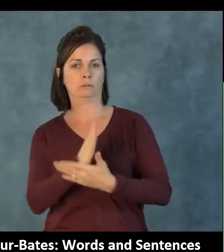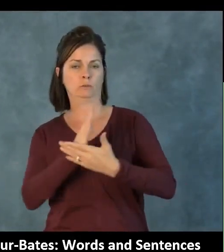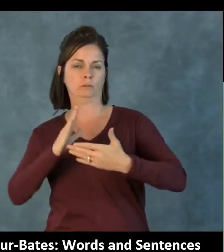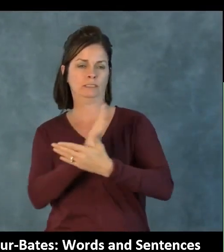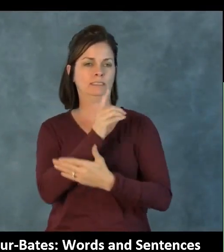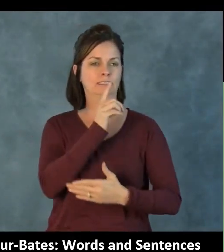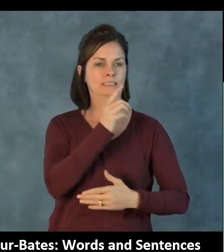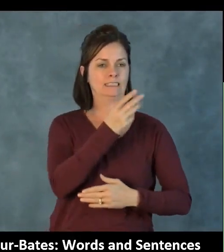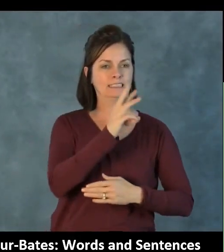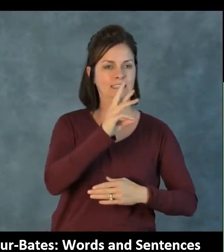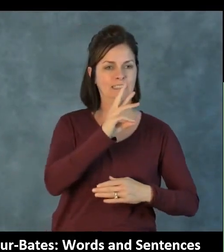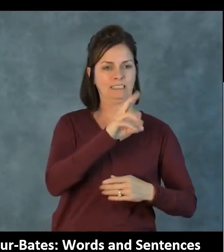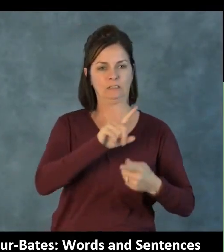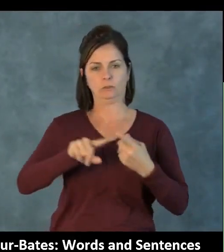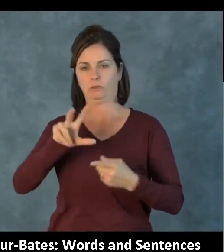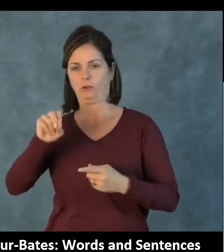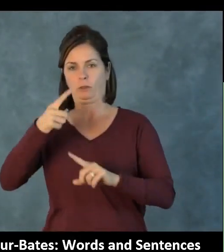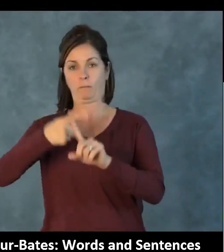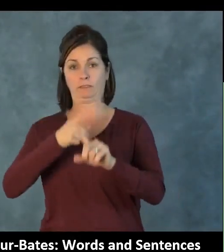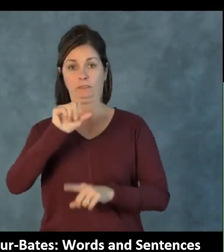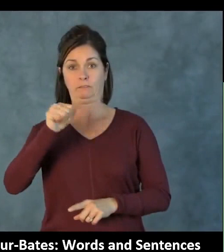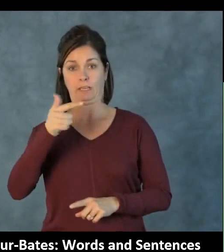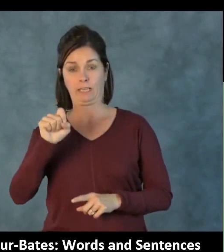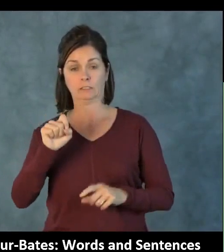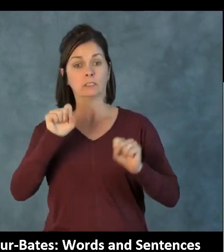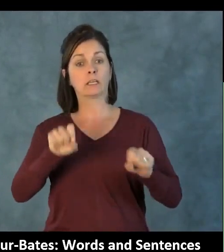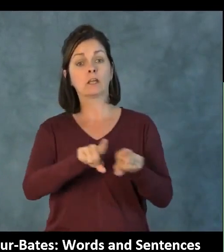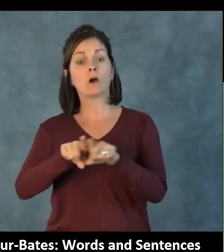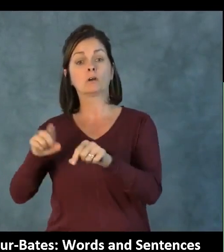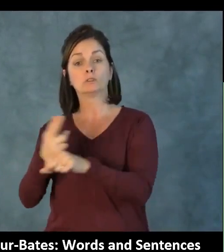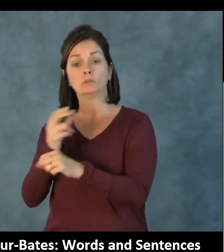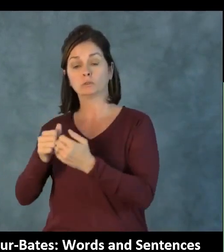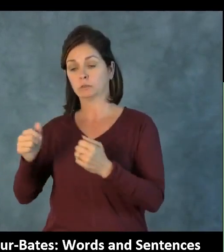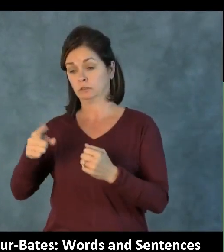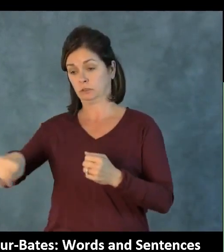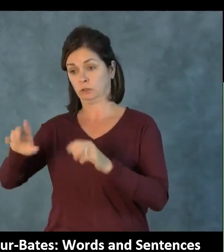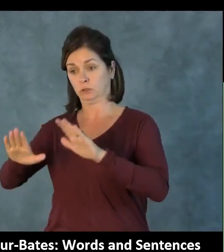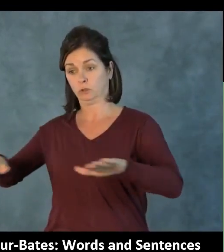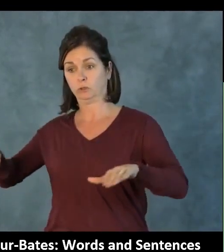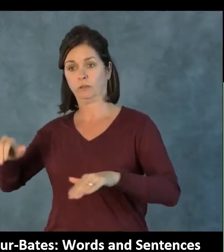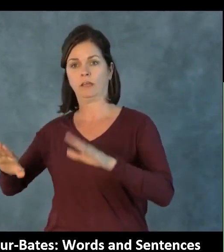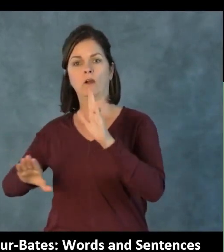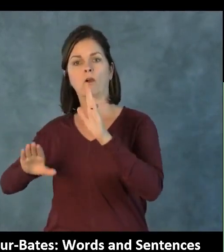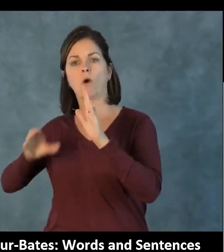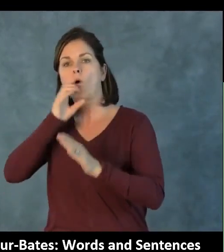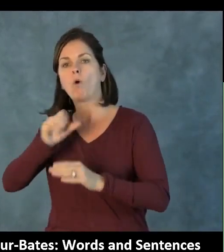It can also be used with children, who are older, who are exhibiting language delays.